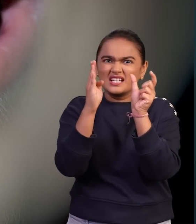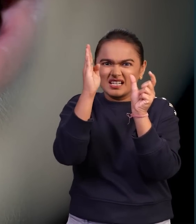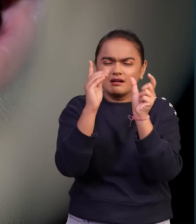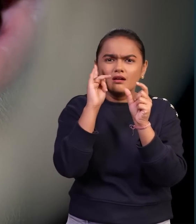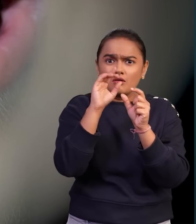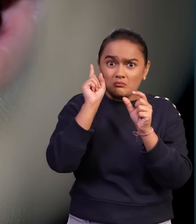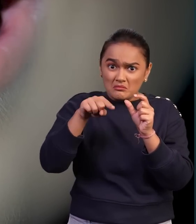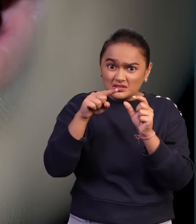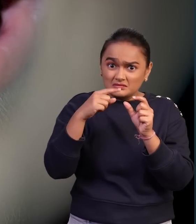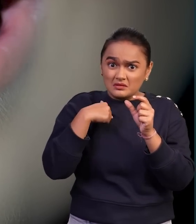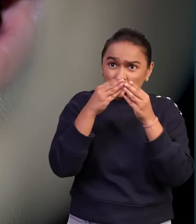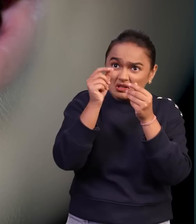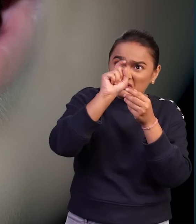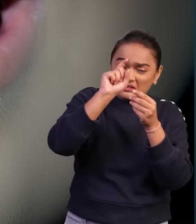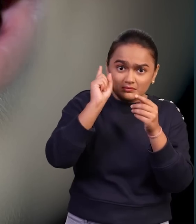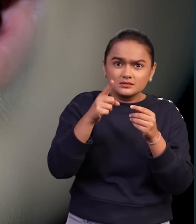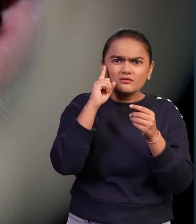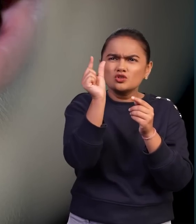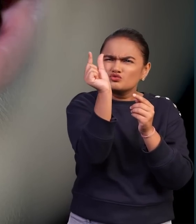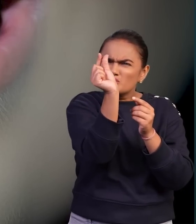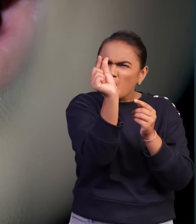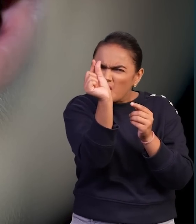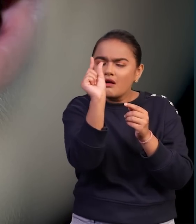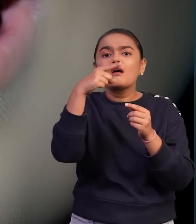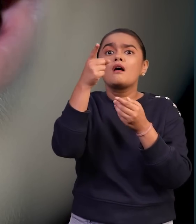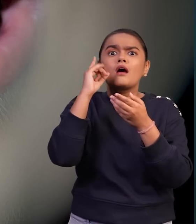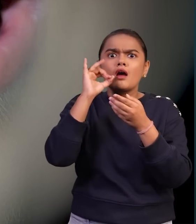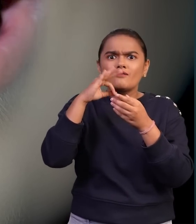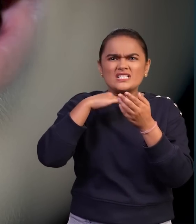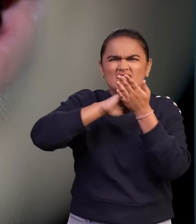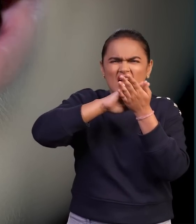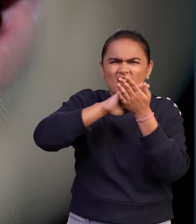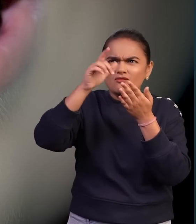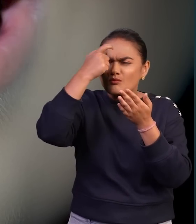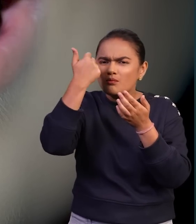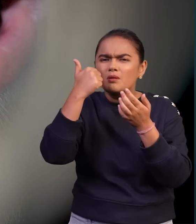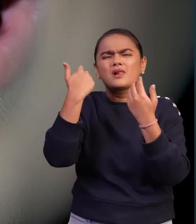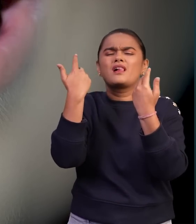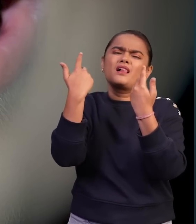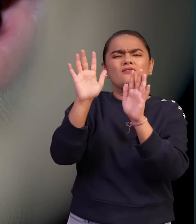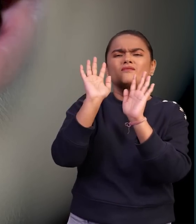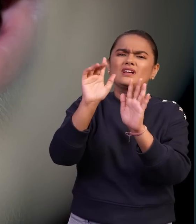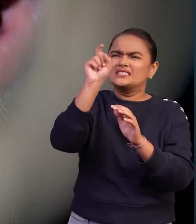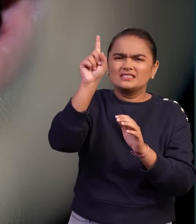The gap can be ignored if it is small and does not interfere with the functioning and hygiene.